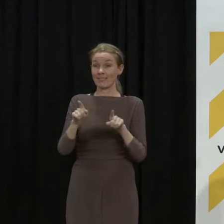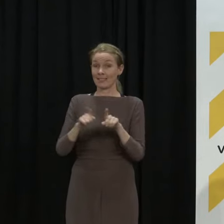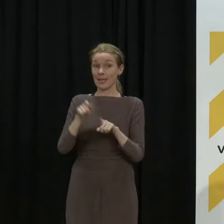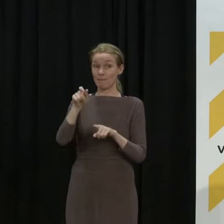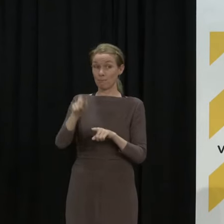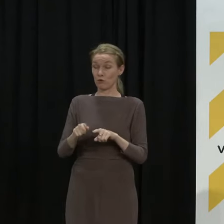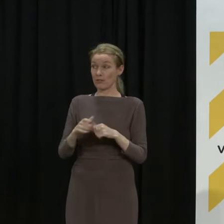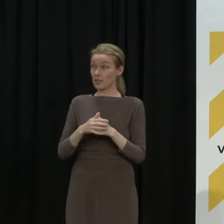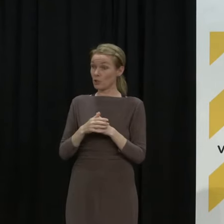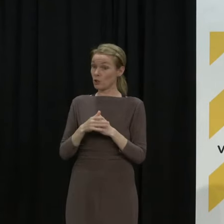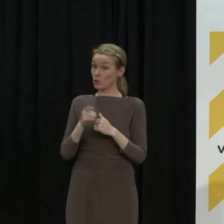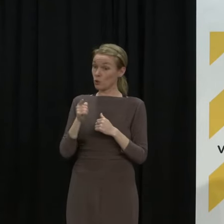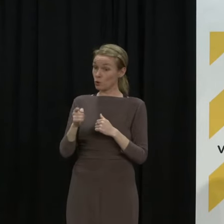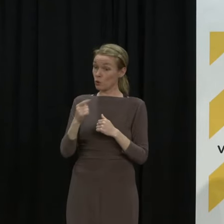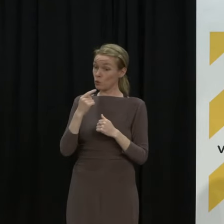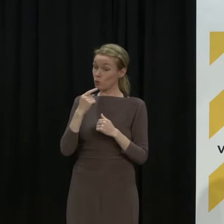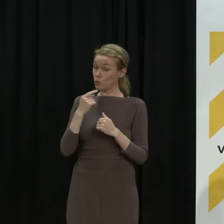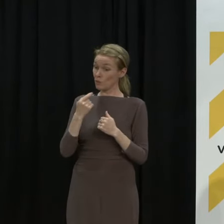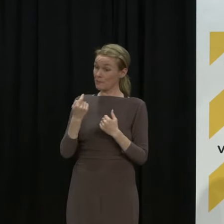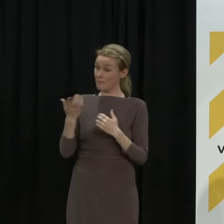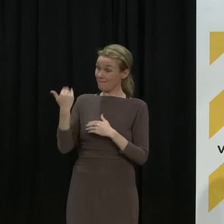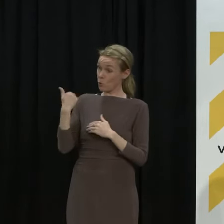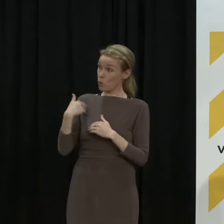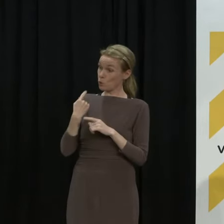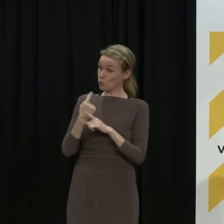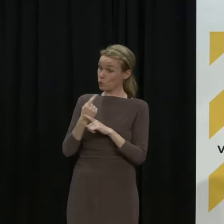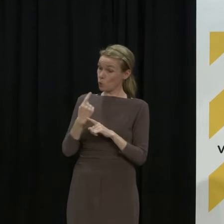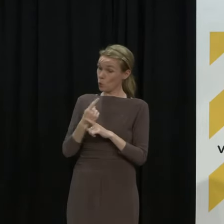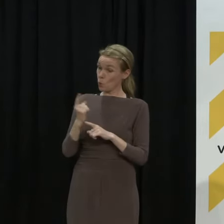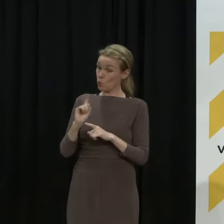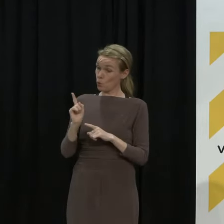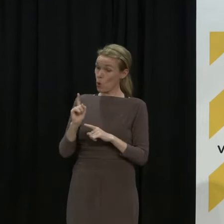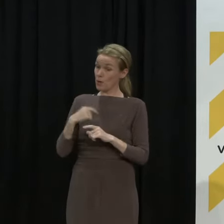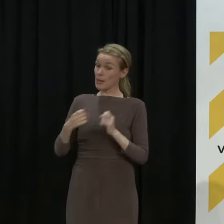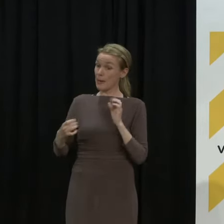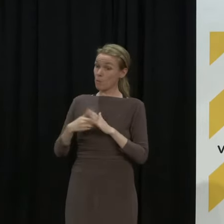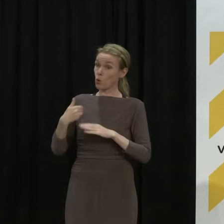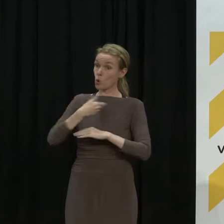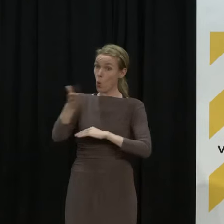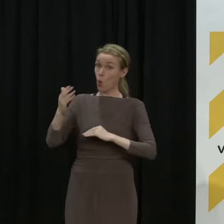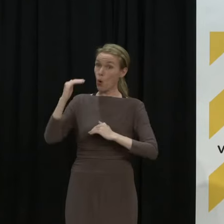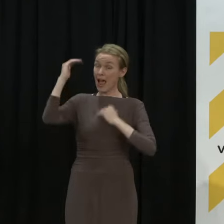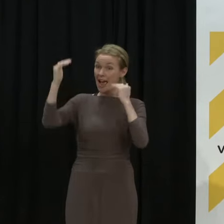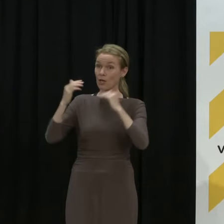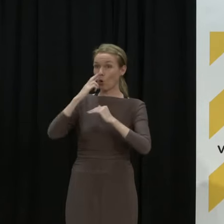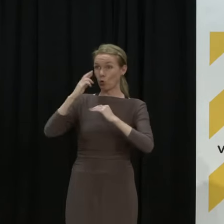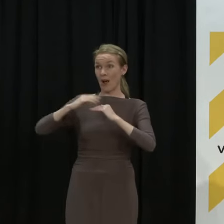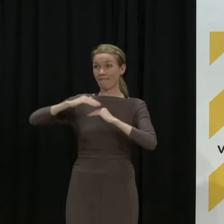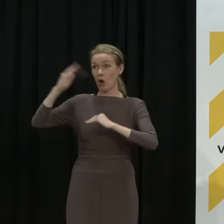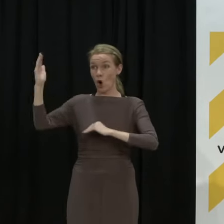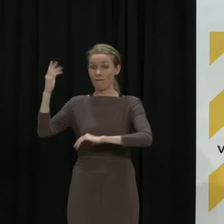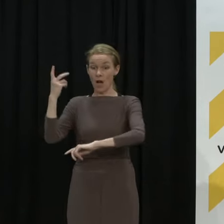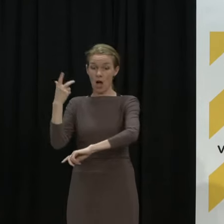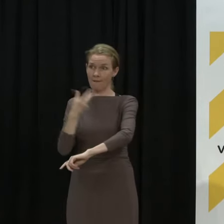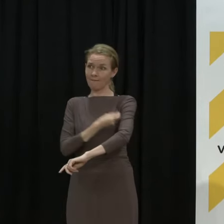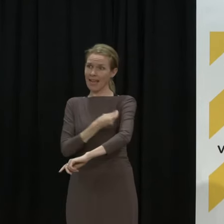staff for example, and critical people to the overall functioning of the health system. Cabinet will make the decision about exactly where those lines are drawn on Monday. The two workforces considering